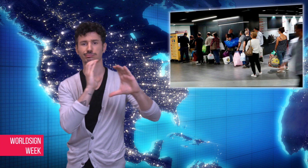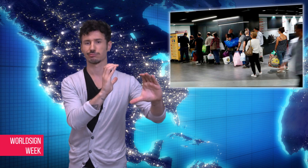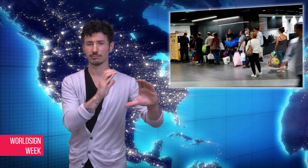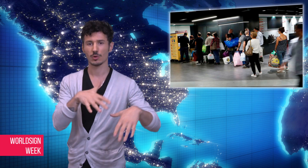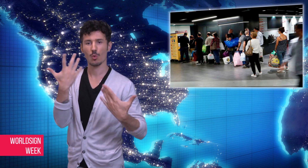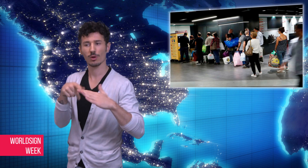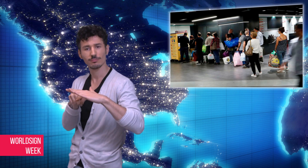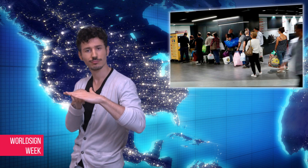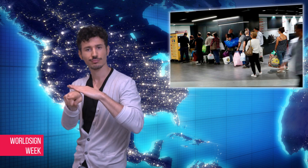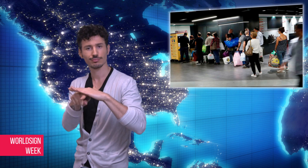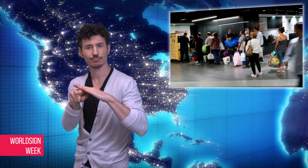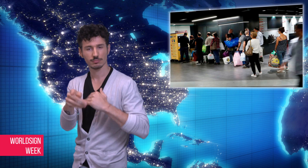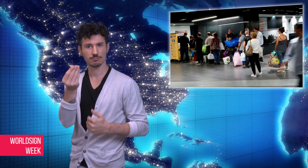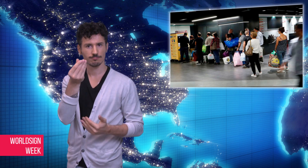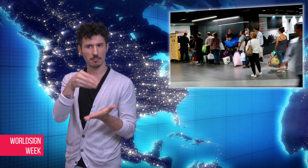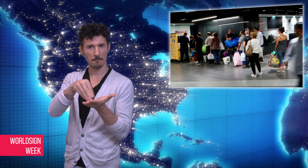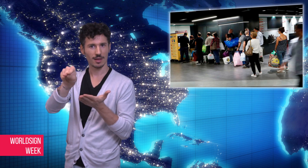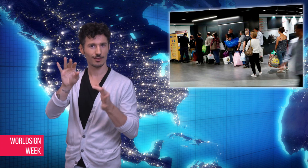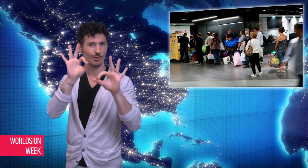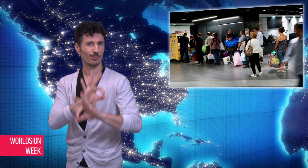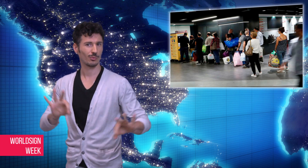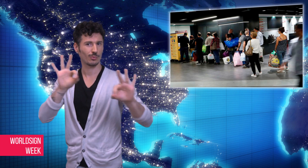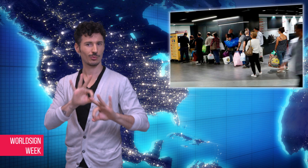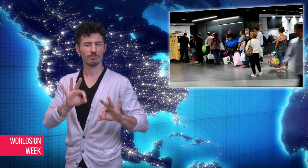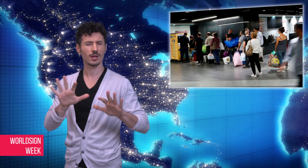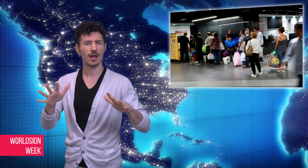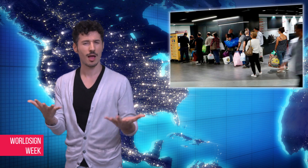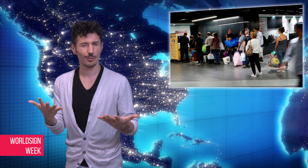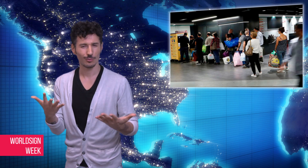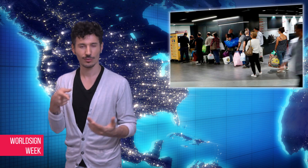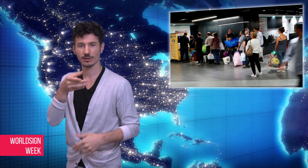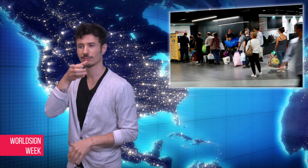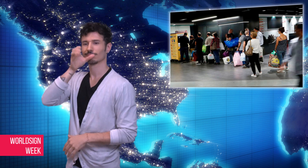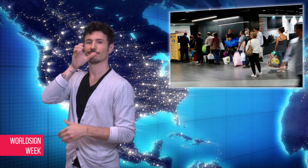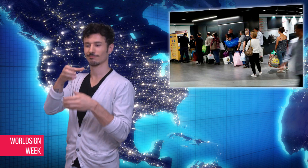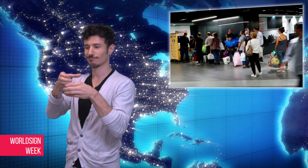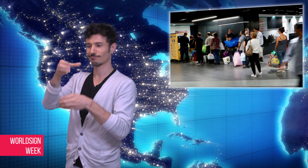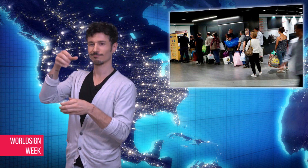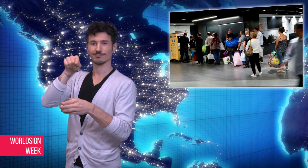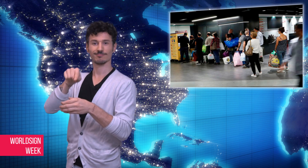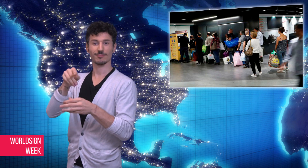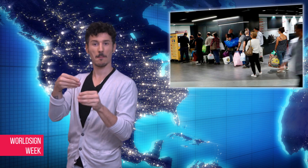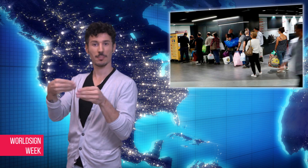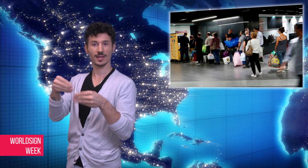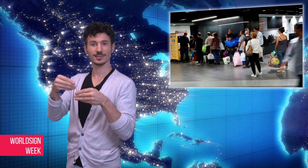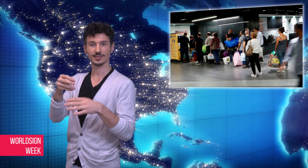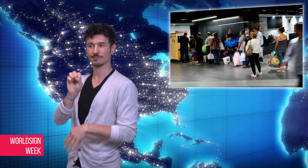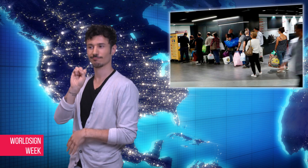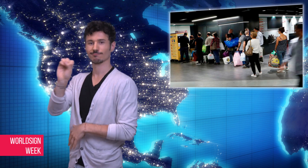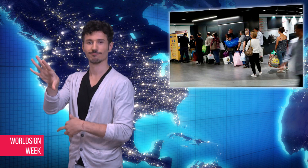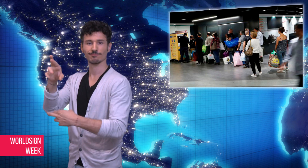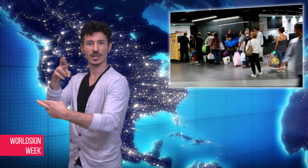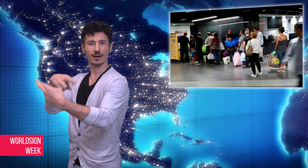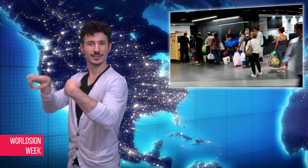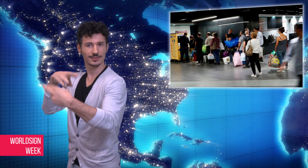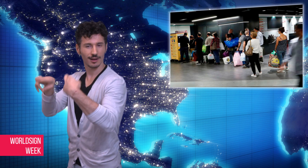offering people free metro rides in exchange for plastic bottles to recycle.